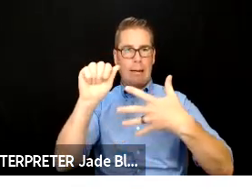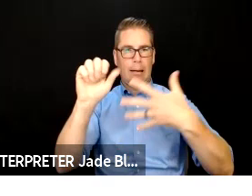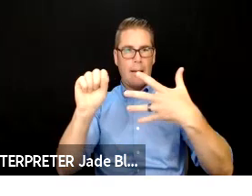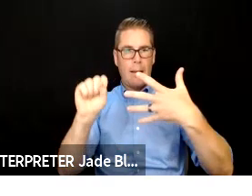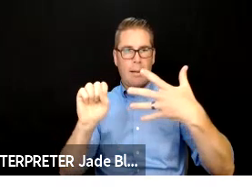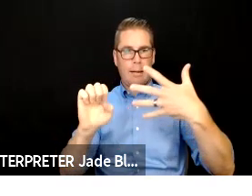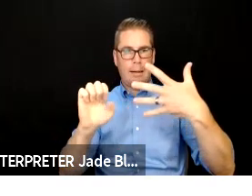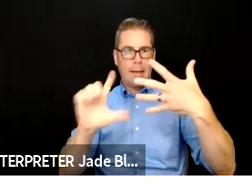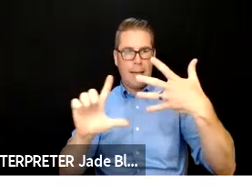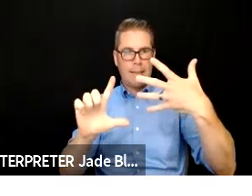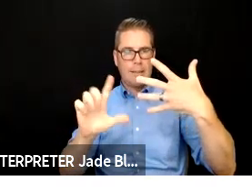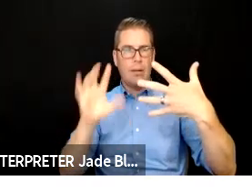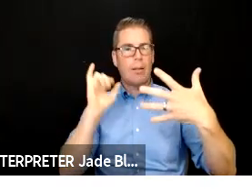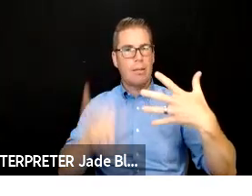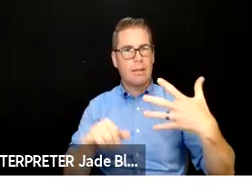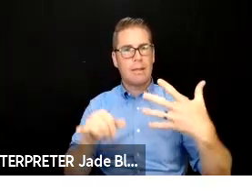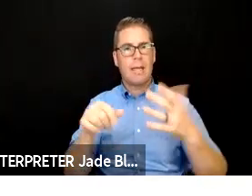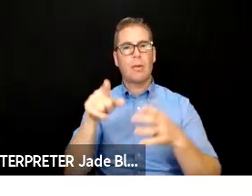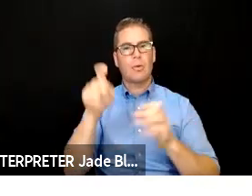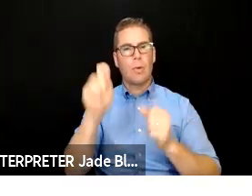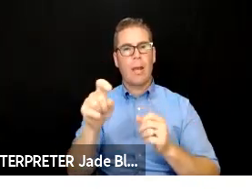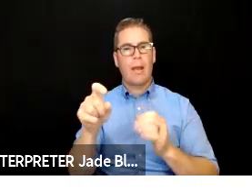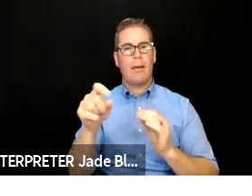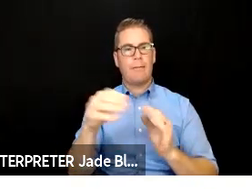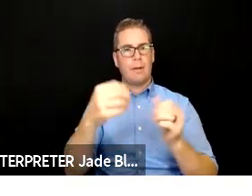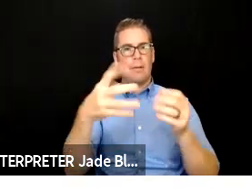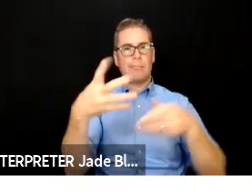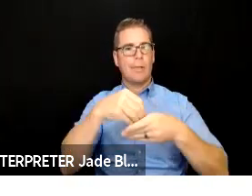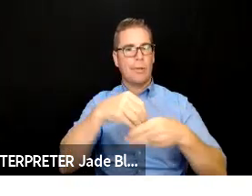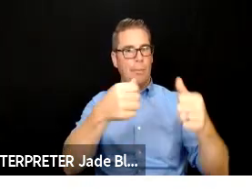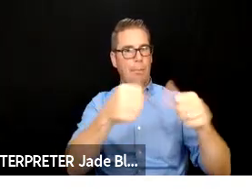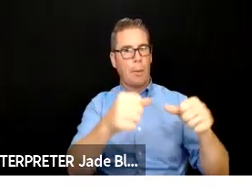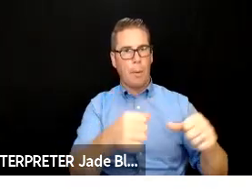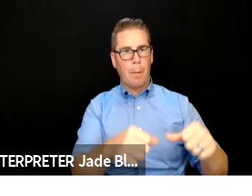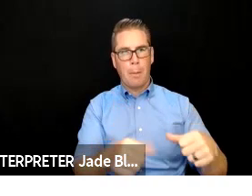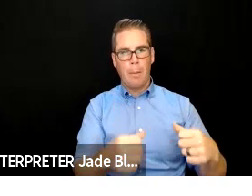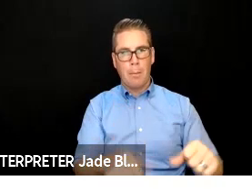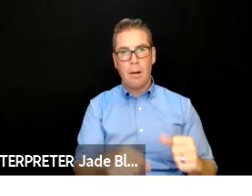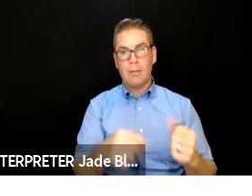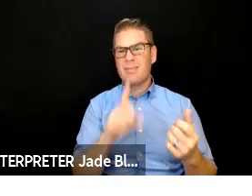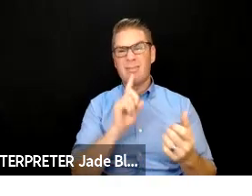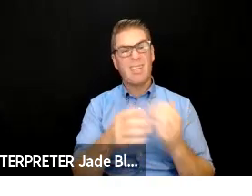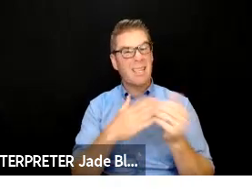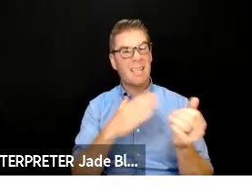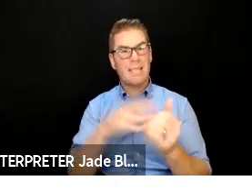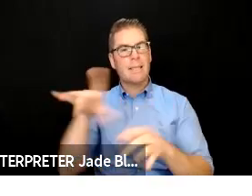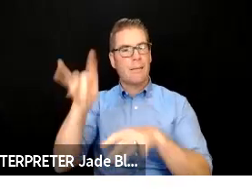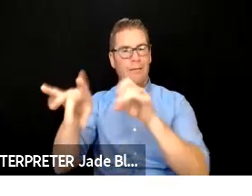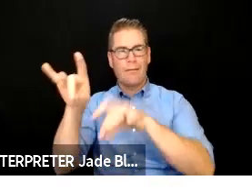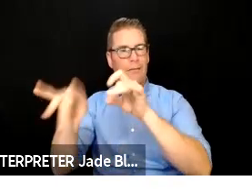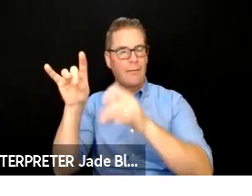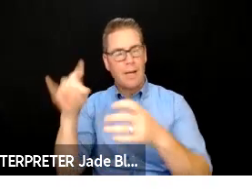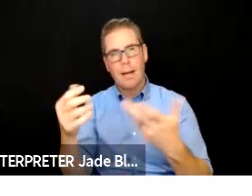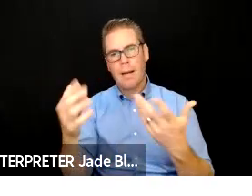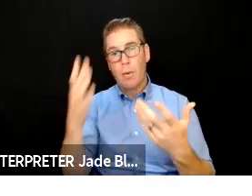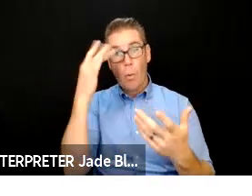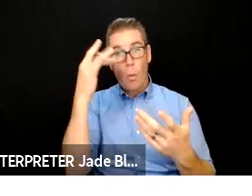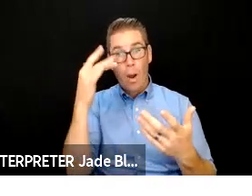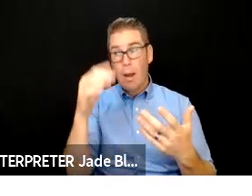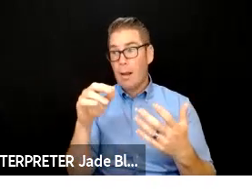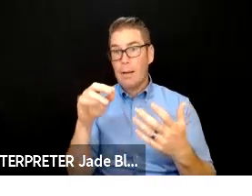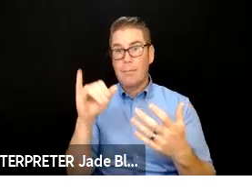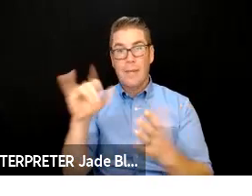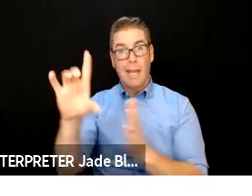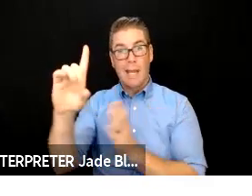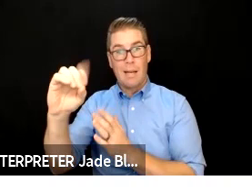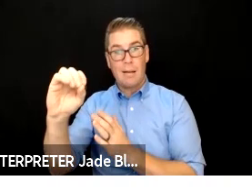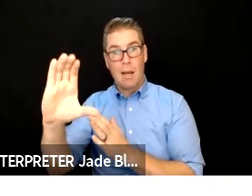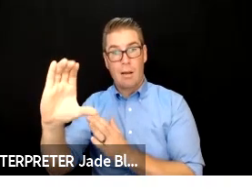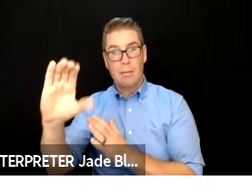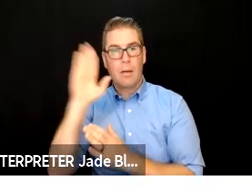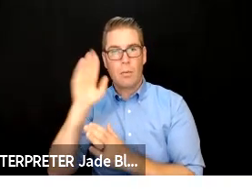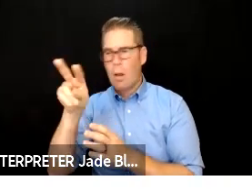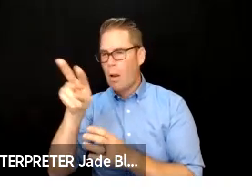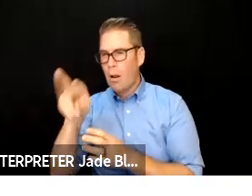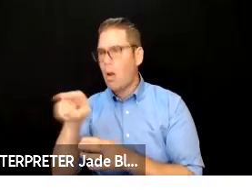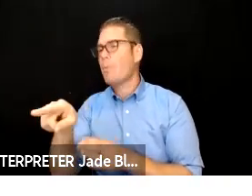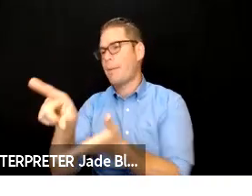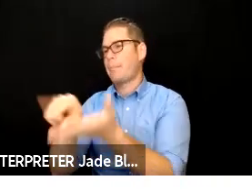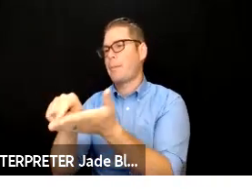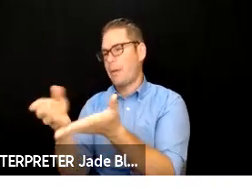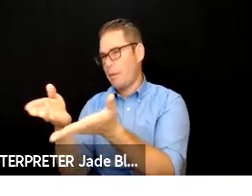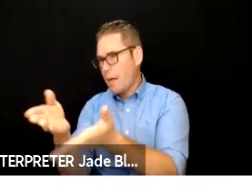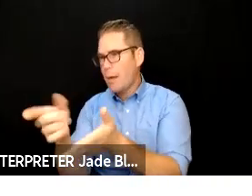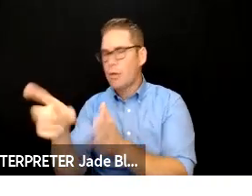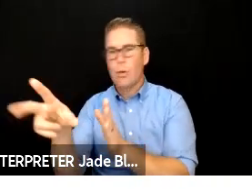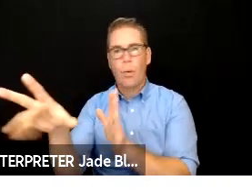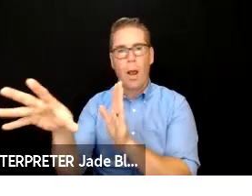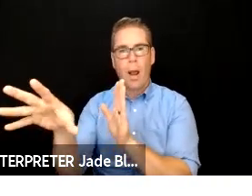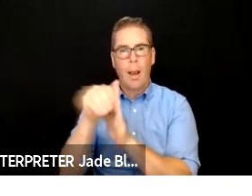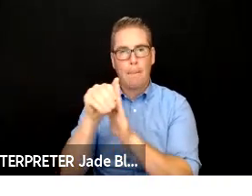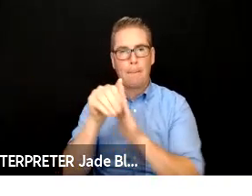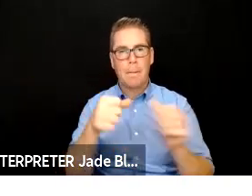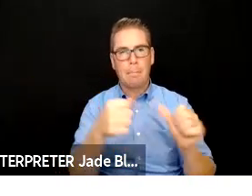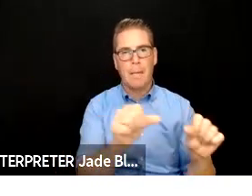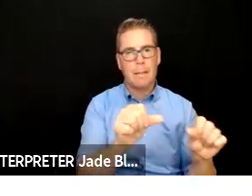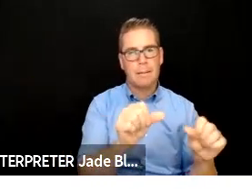Sally Potter: Again though. Usually it's really, really easy to find these because they are printed somewhere on the document and all you have to do is just copy and paste. But the things that should be attributed are the title.